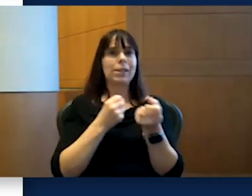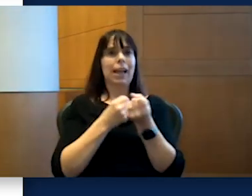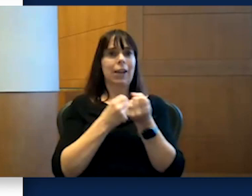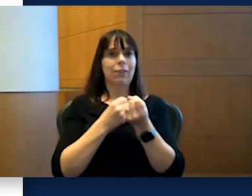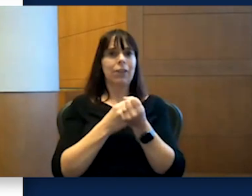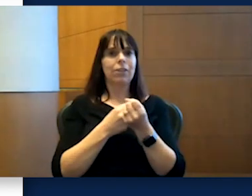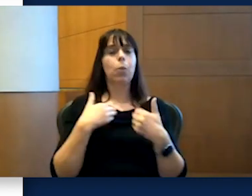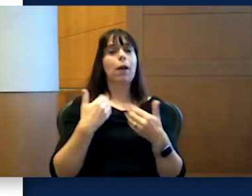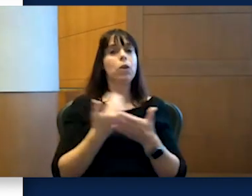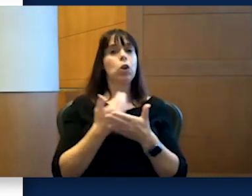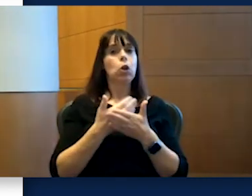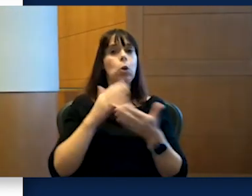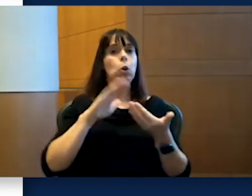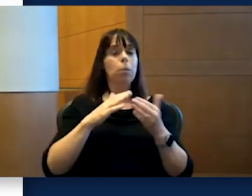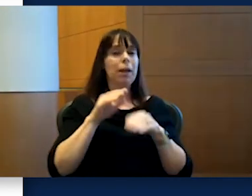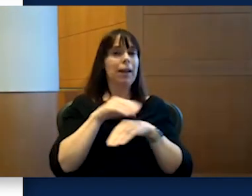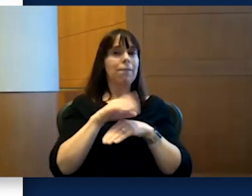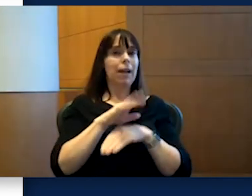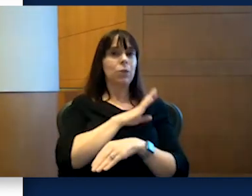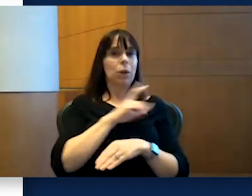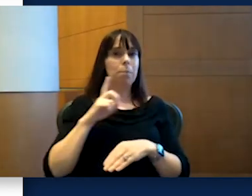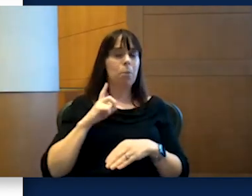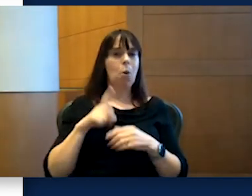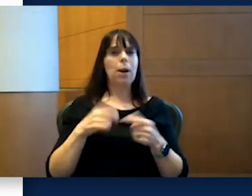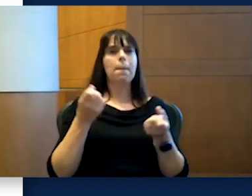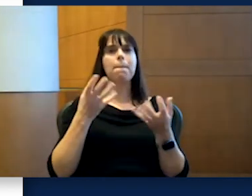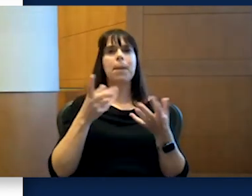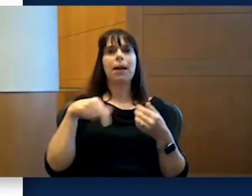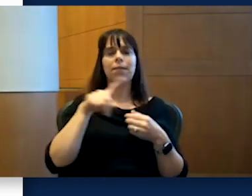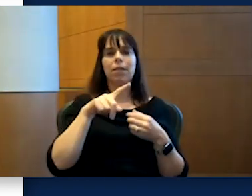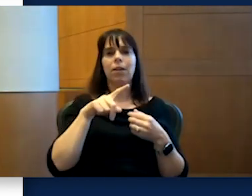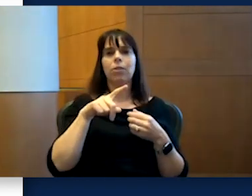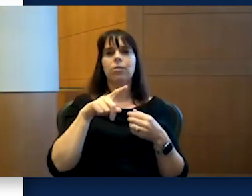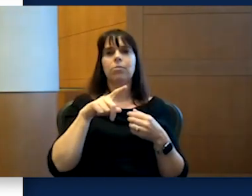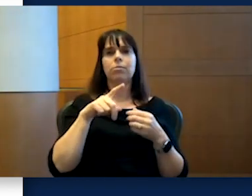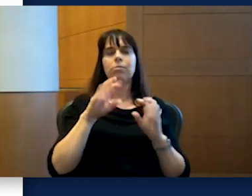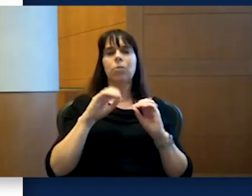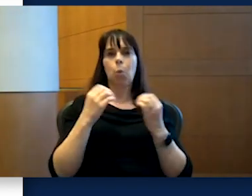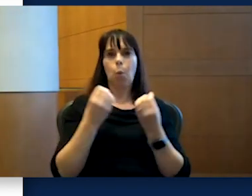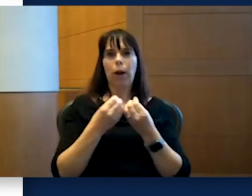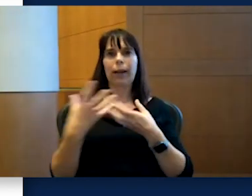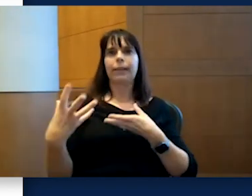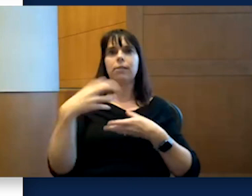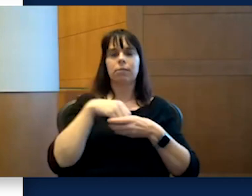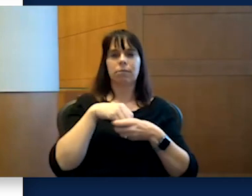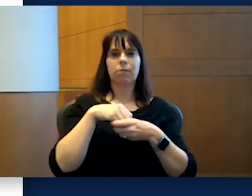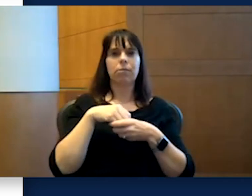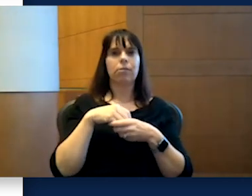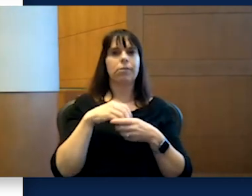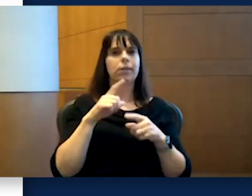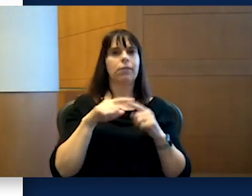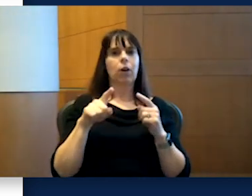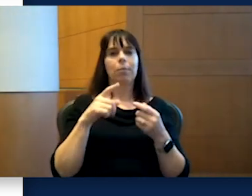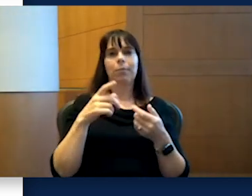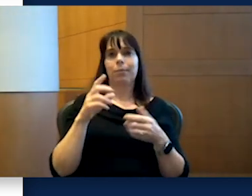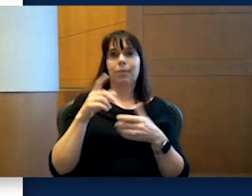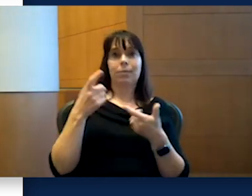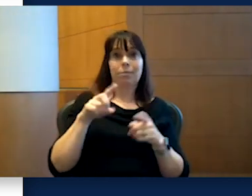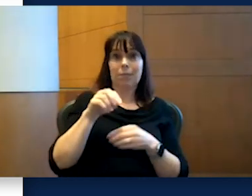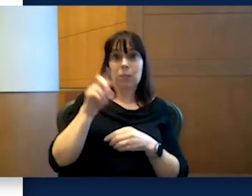But once again, really trying to make sure that the research we do, our activities, are grounded in what's needed and of interest to the folks out there.